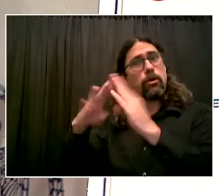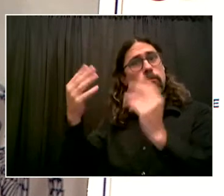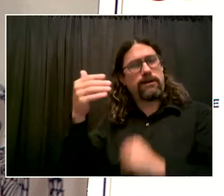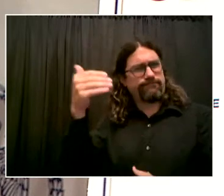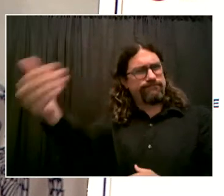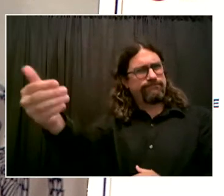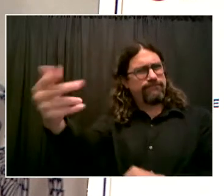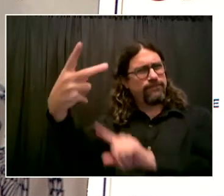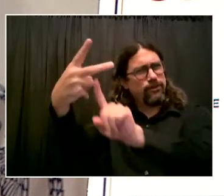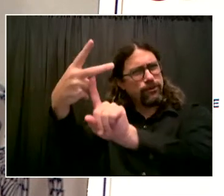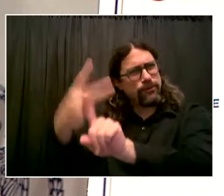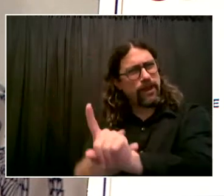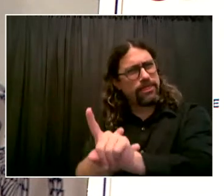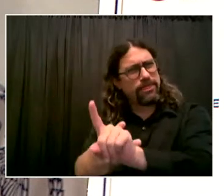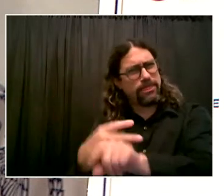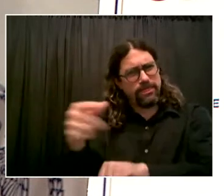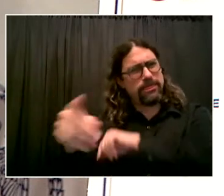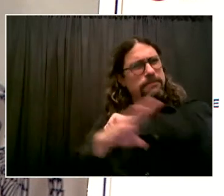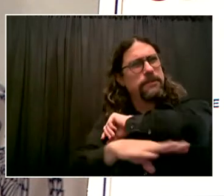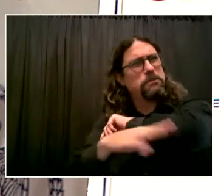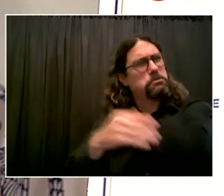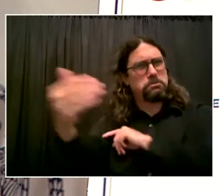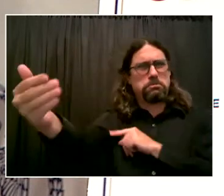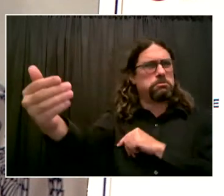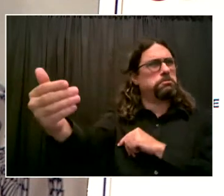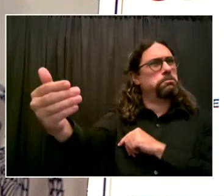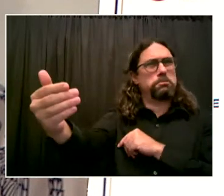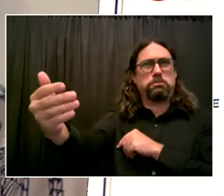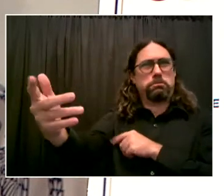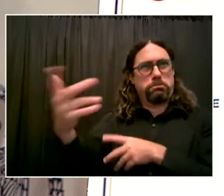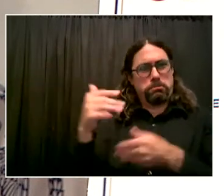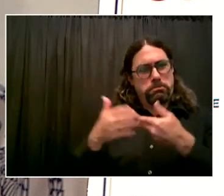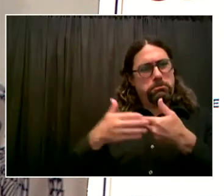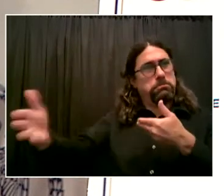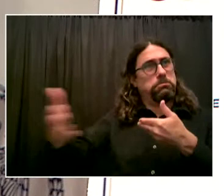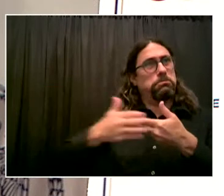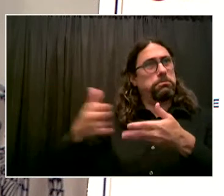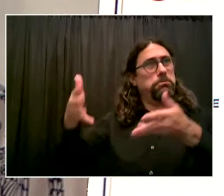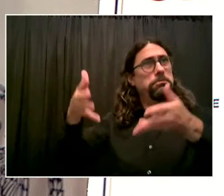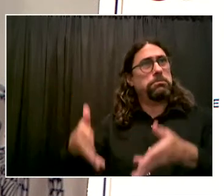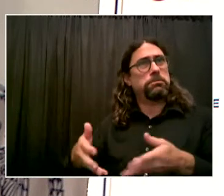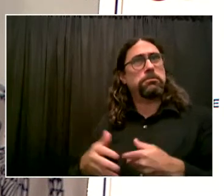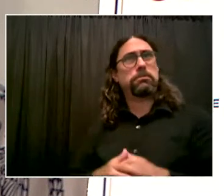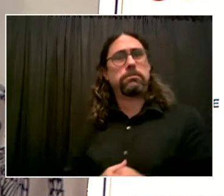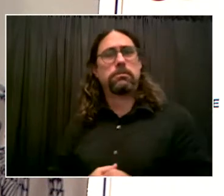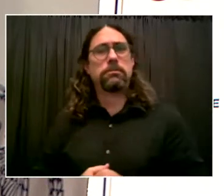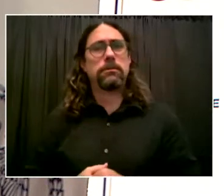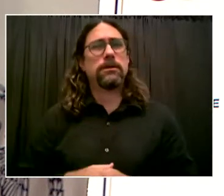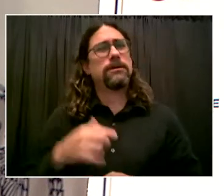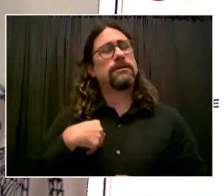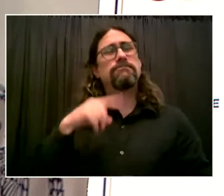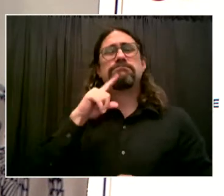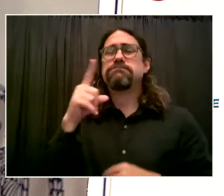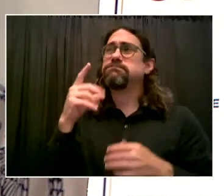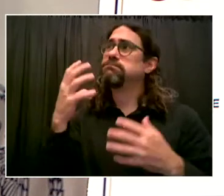WE NEED OUR KIDS BACK IN SCHOOL. THEY CAN GET A HEALING FROM EVERYTHING THEY